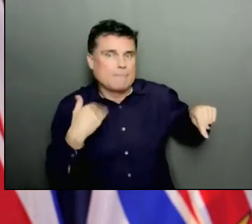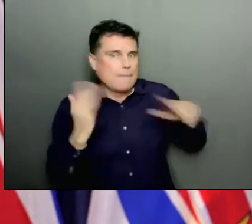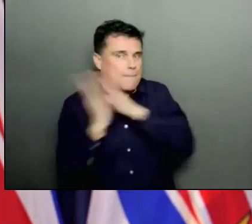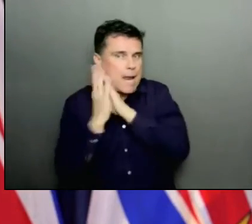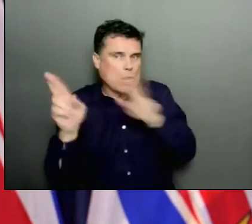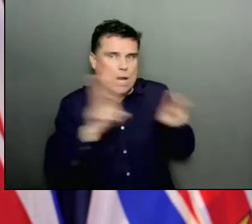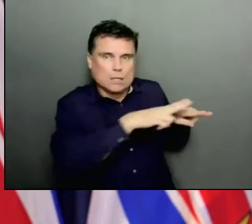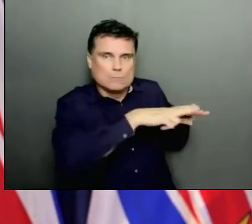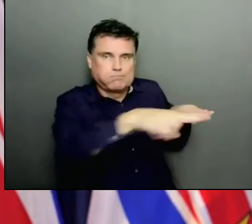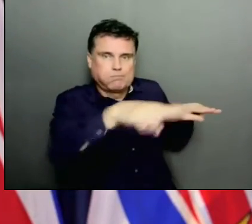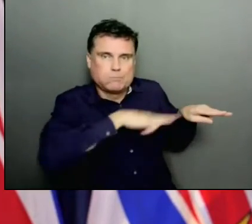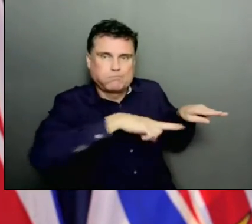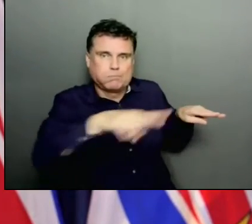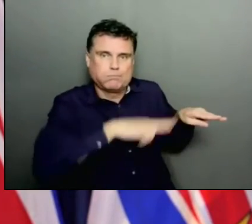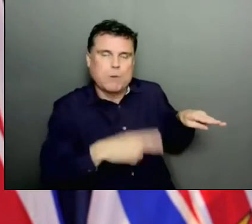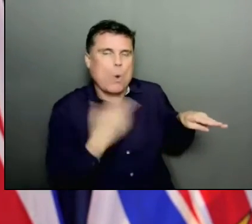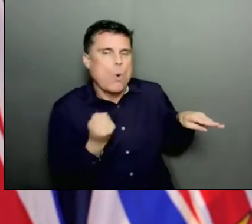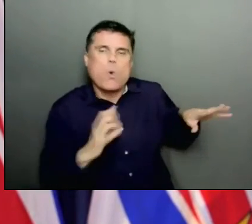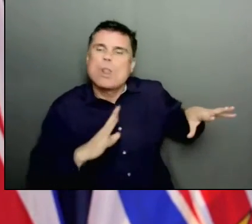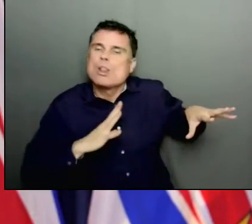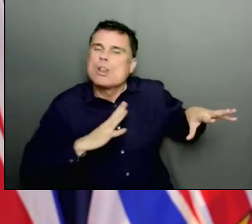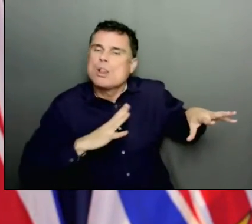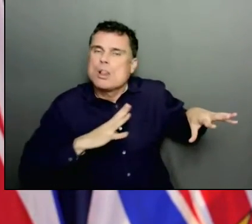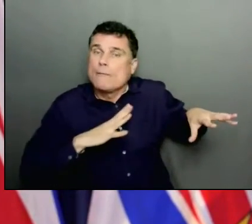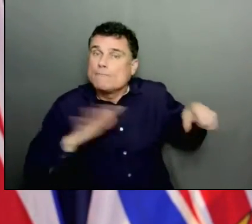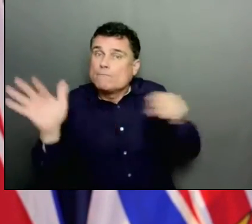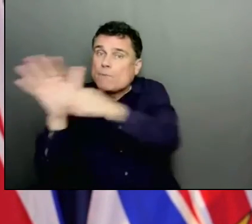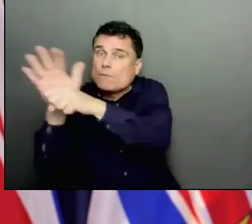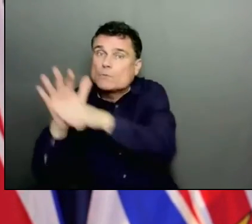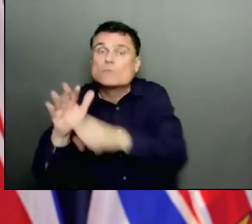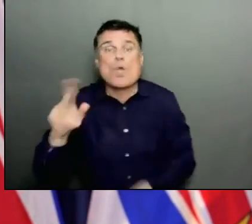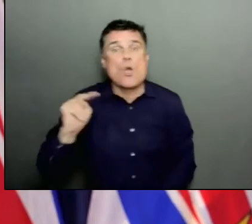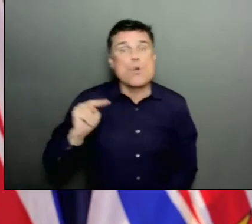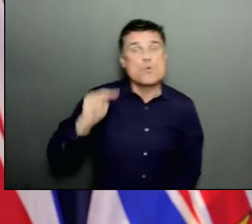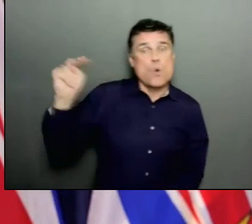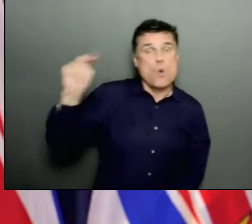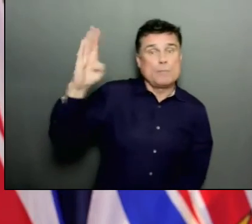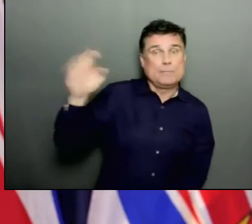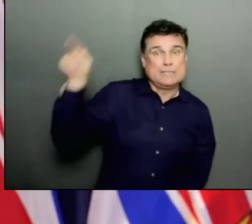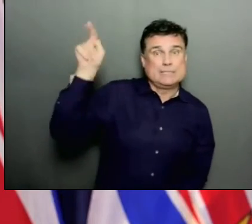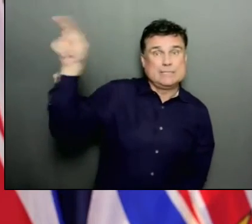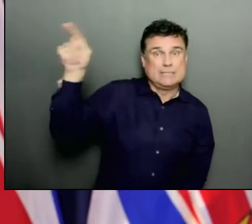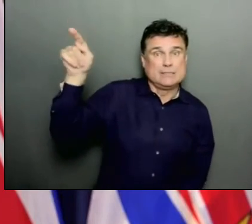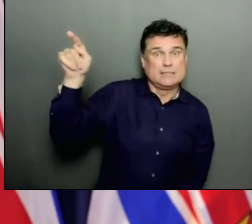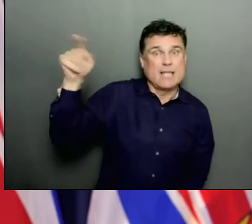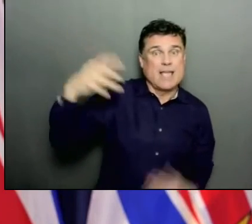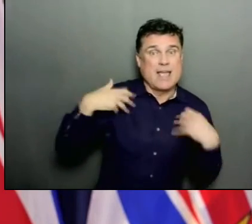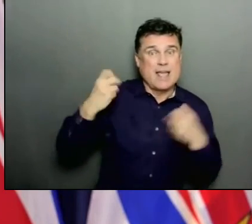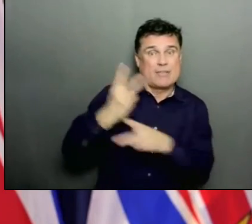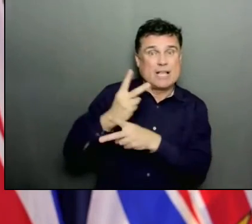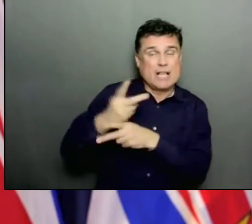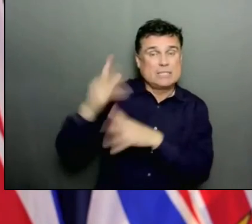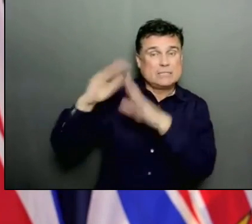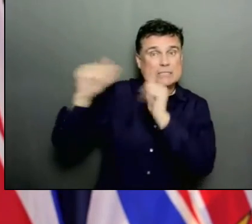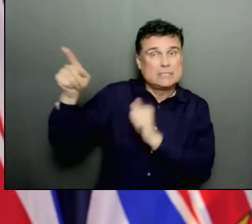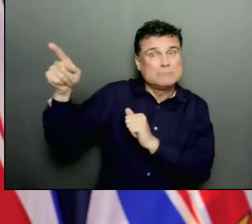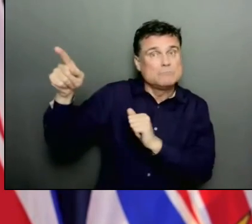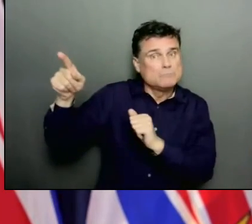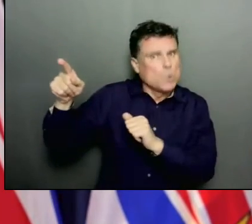Columbia right now. We have that capacity. We have been doing a maximum amount of surgeries, more than have